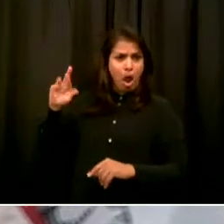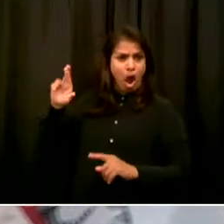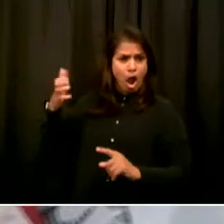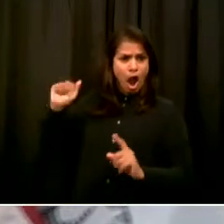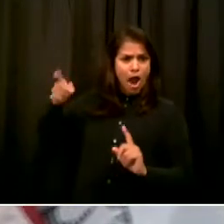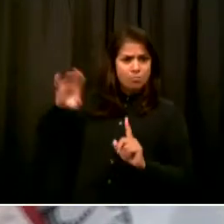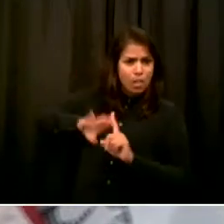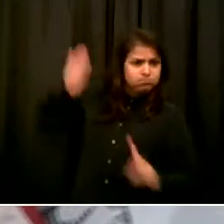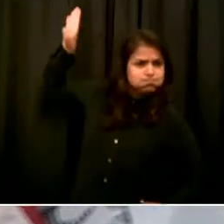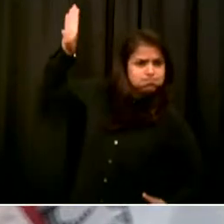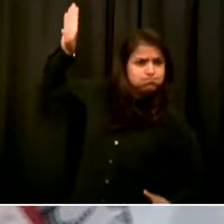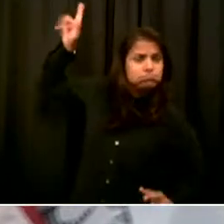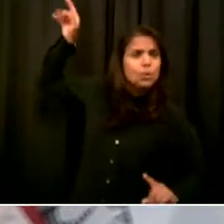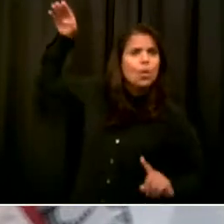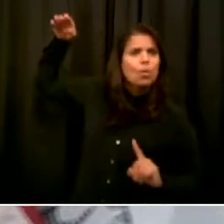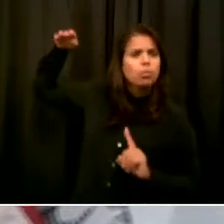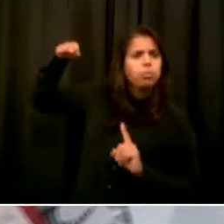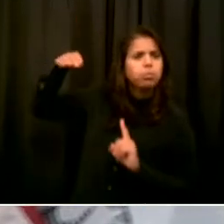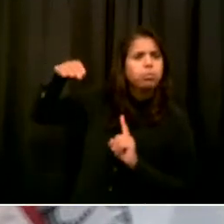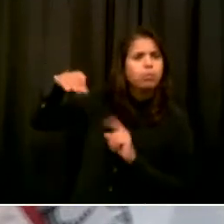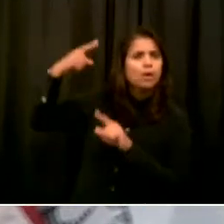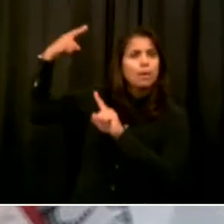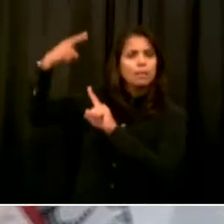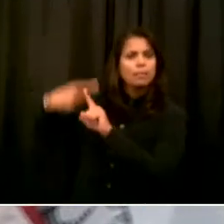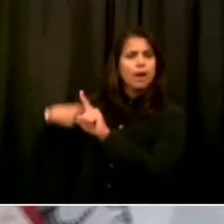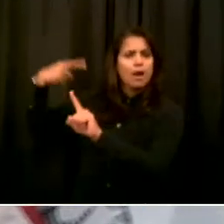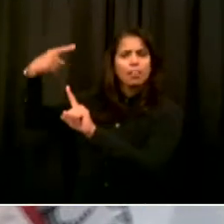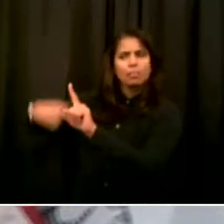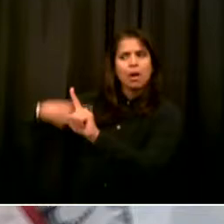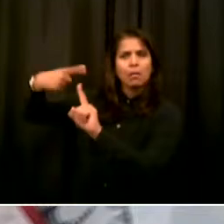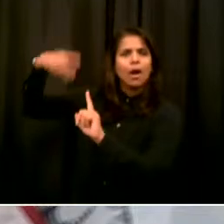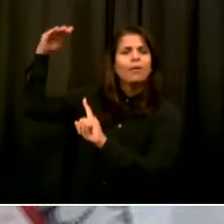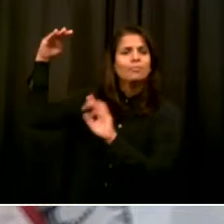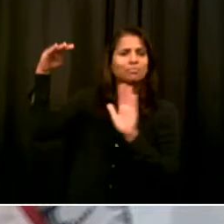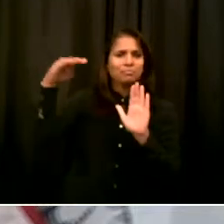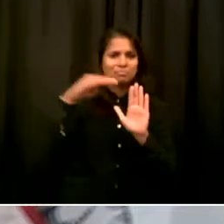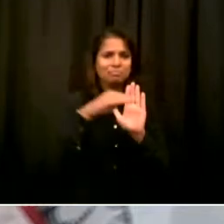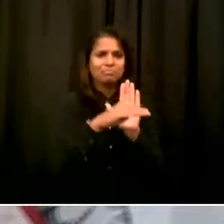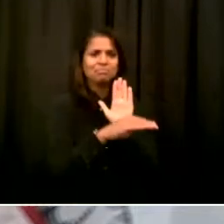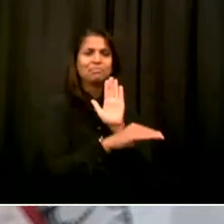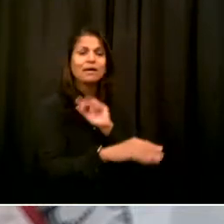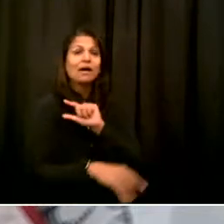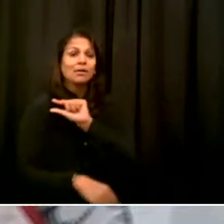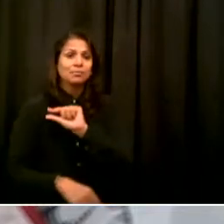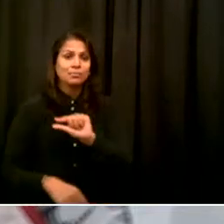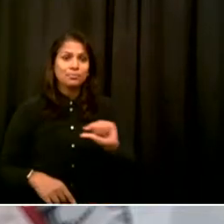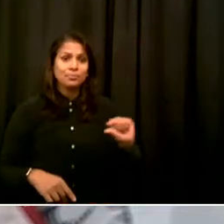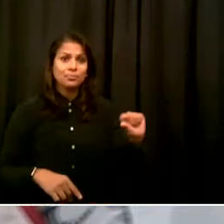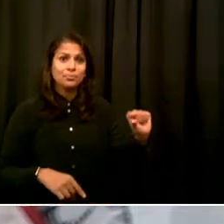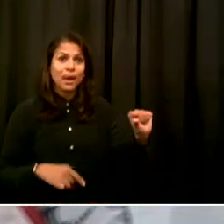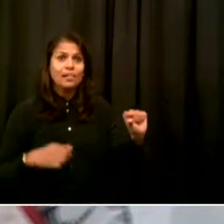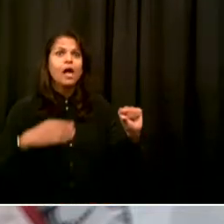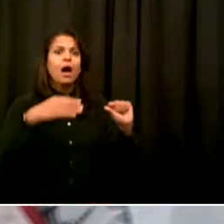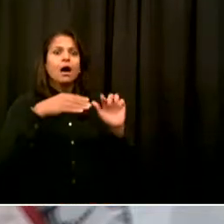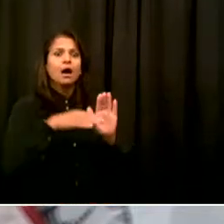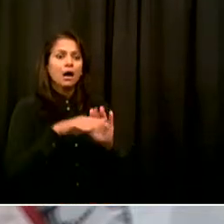PROGRESS AND FOUGHT BACK THE